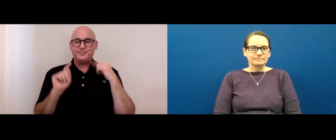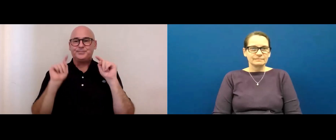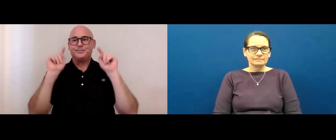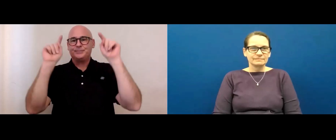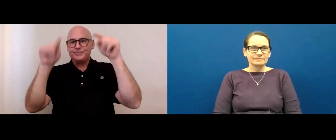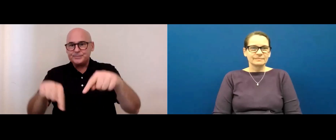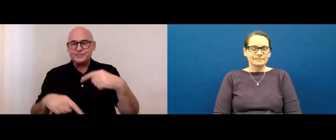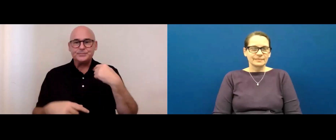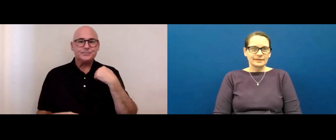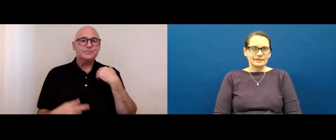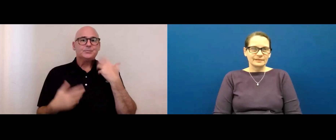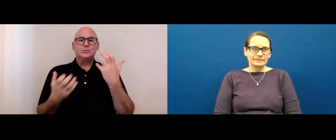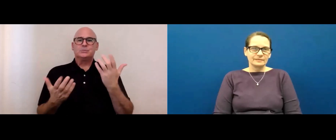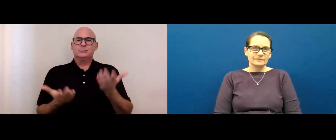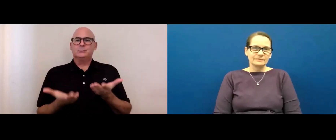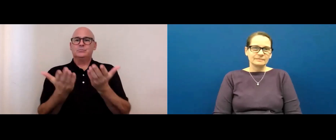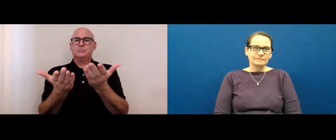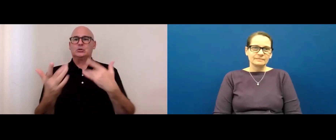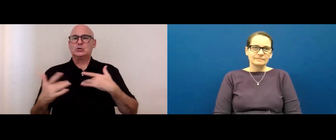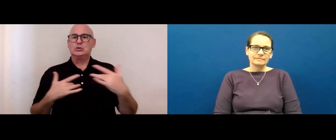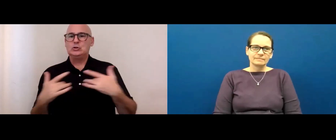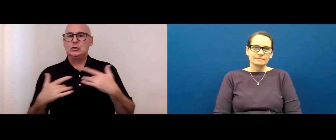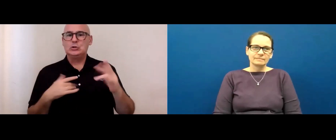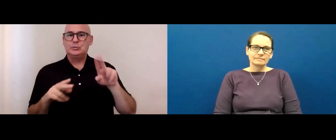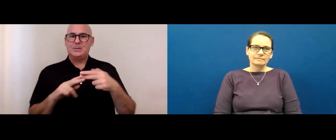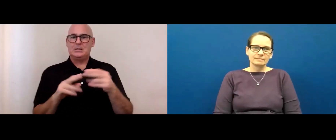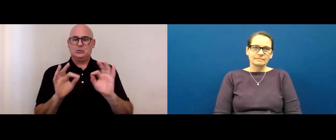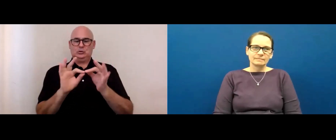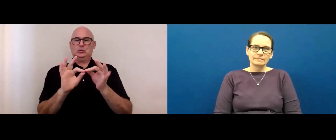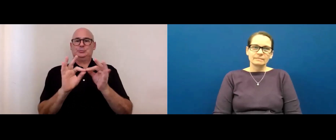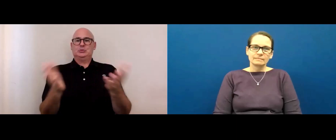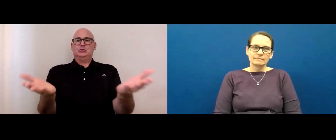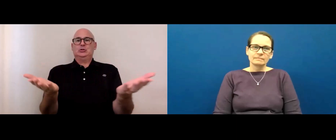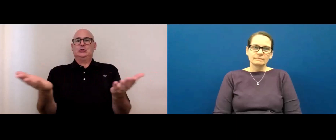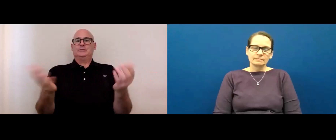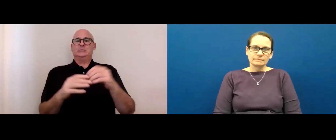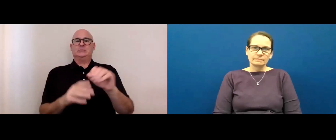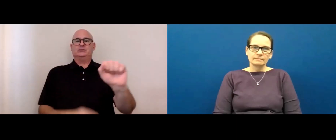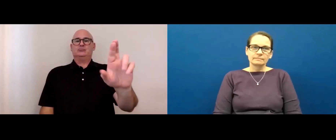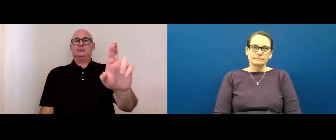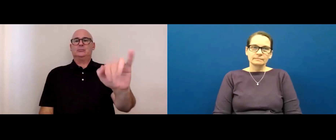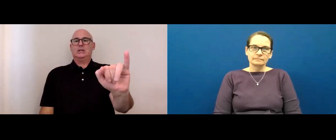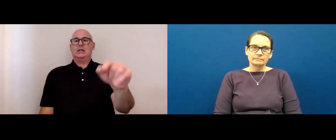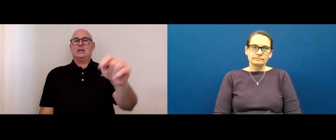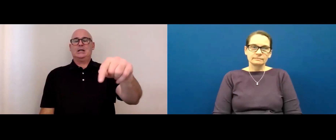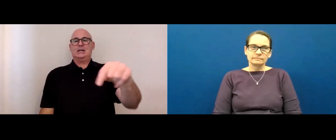so I went and I wanted to bring up my concerns about interpreting services here in Rhode Island